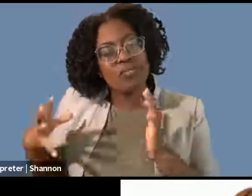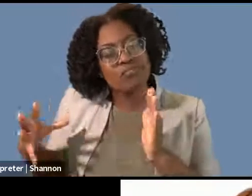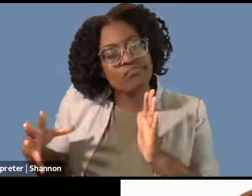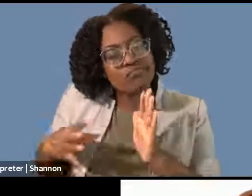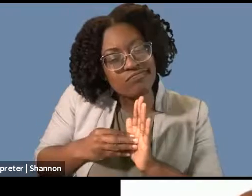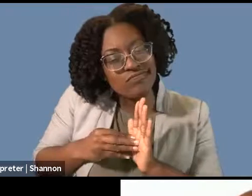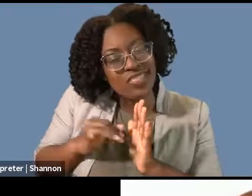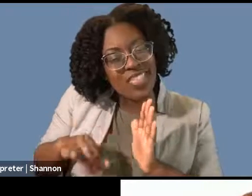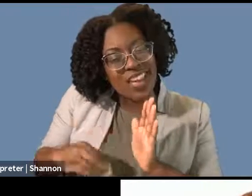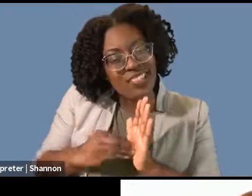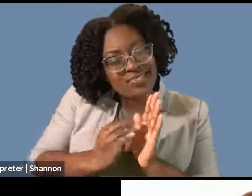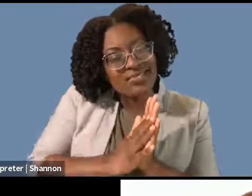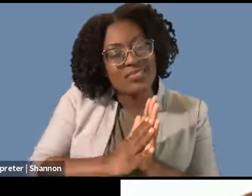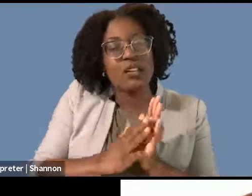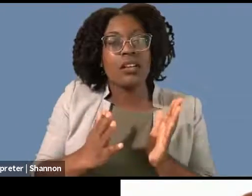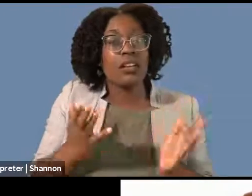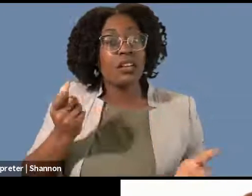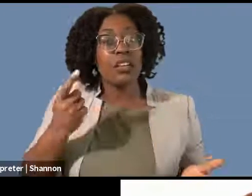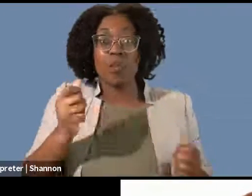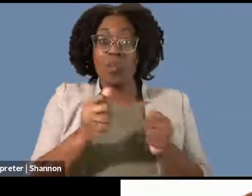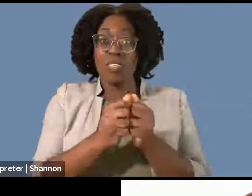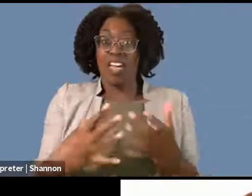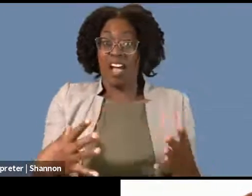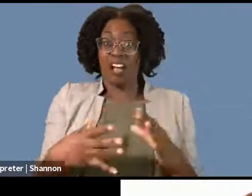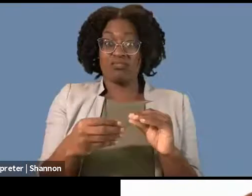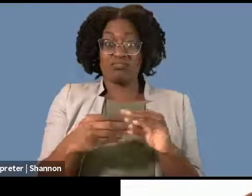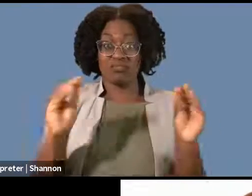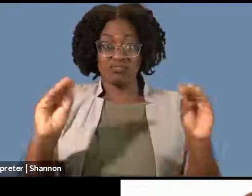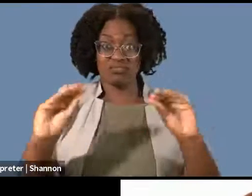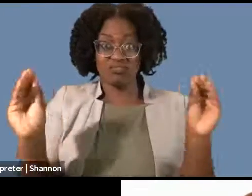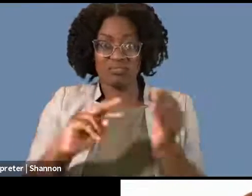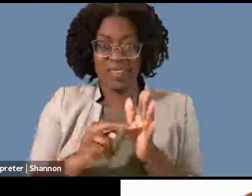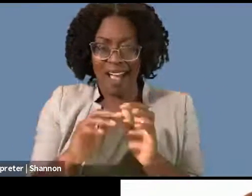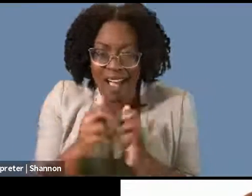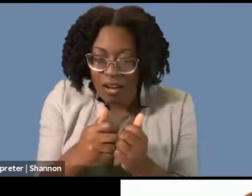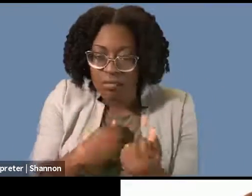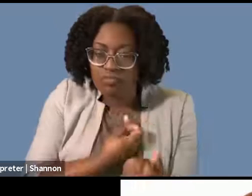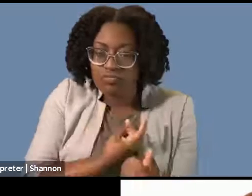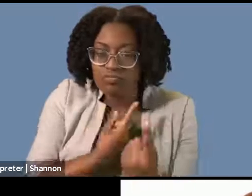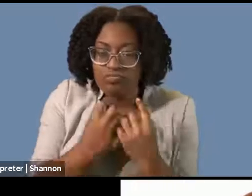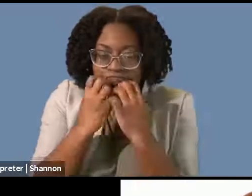empathy. Part of that has to do with the fact I believe you have to understand yourself